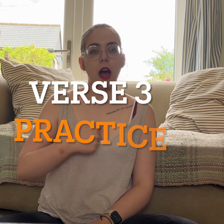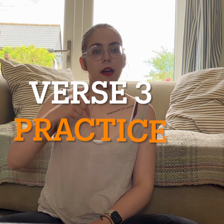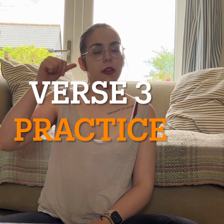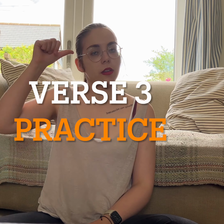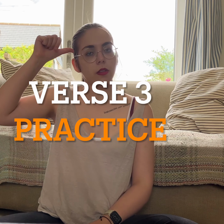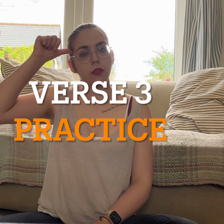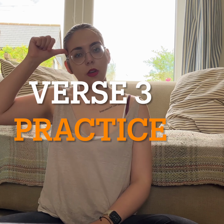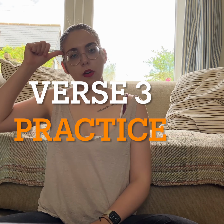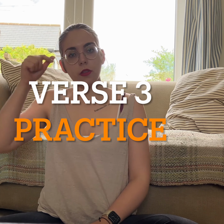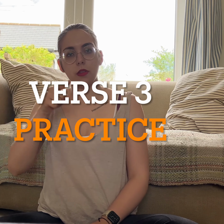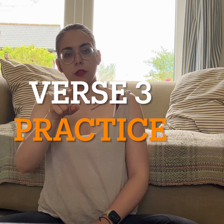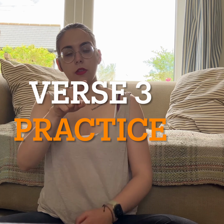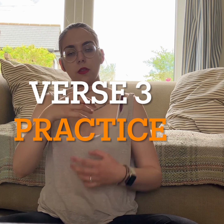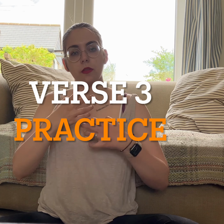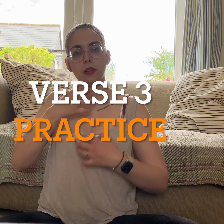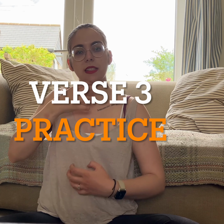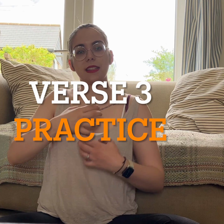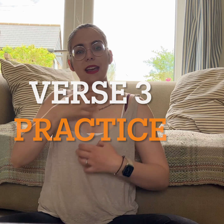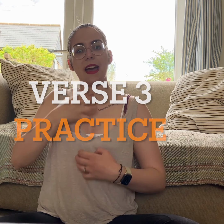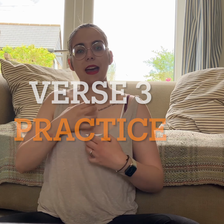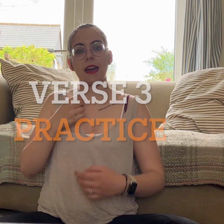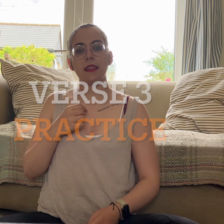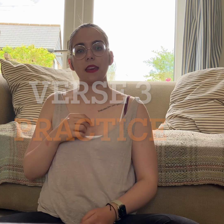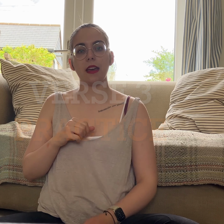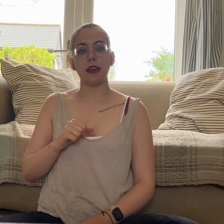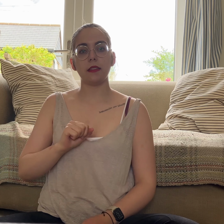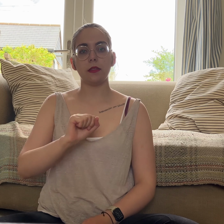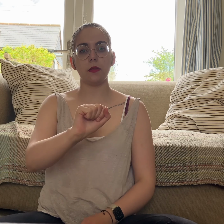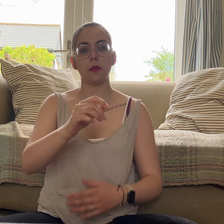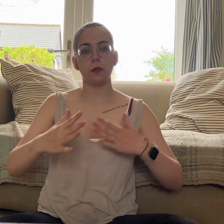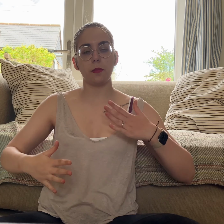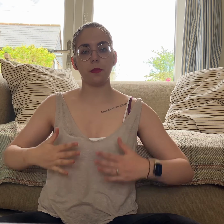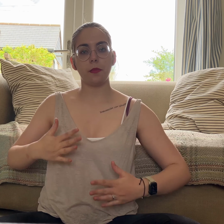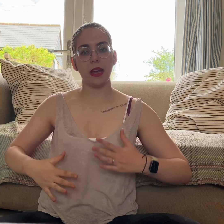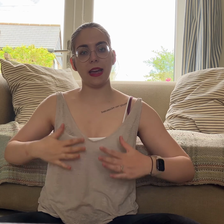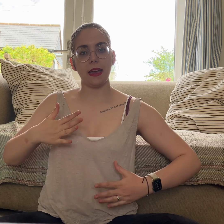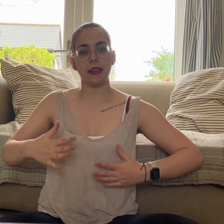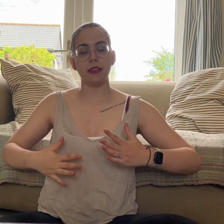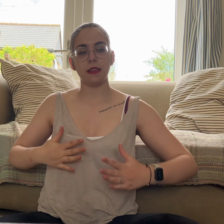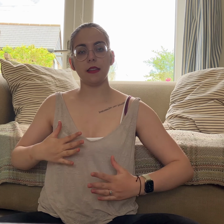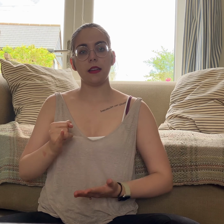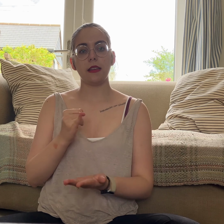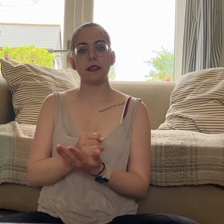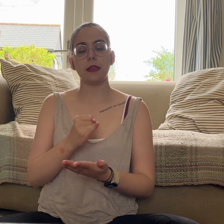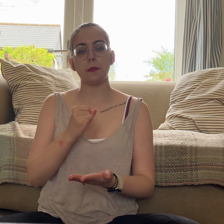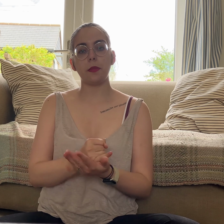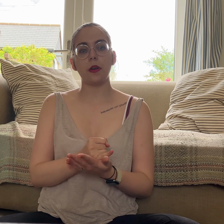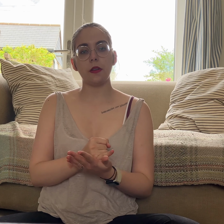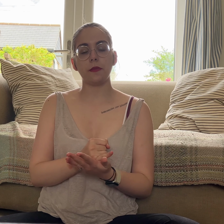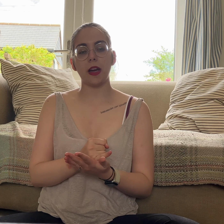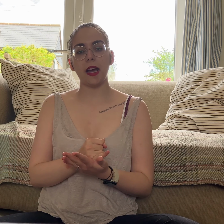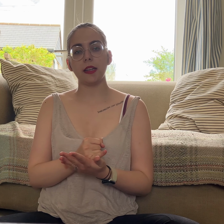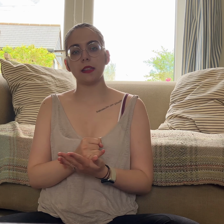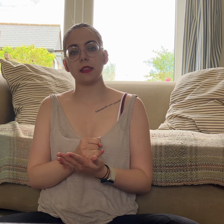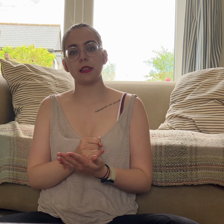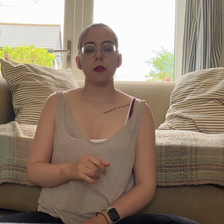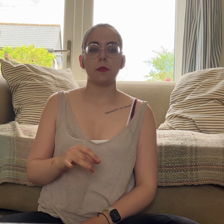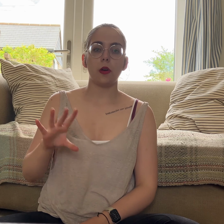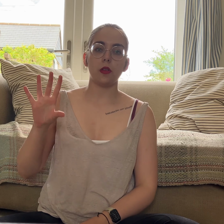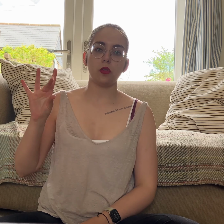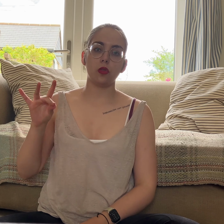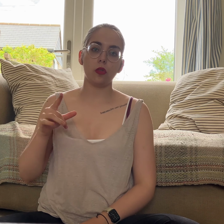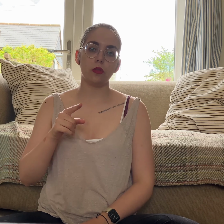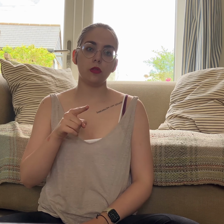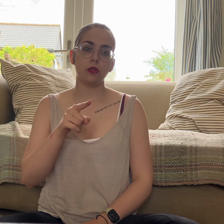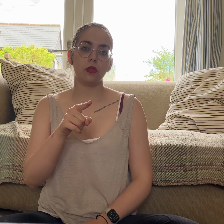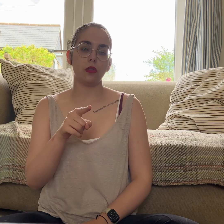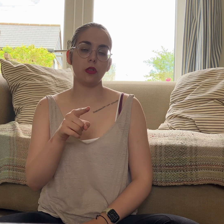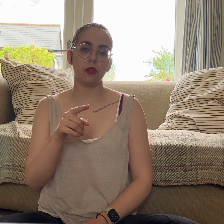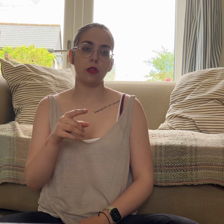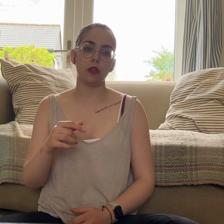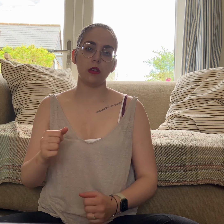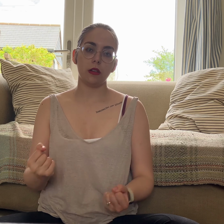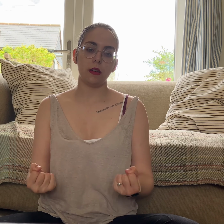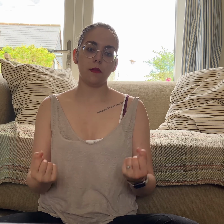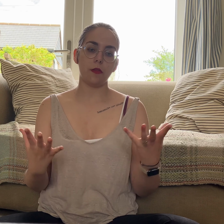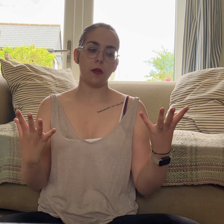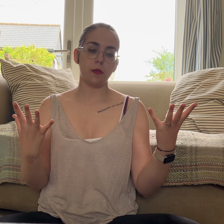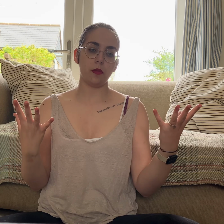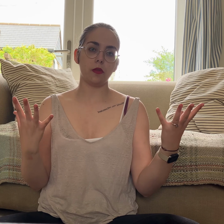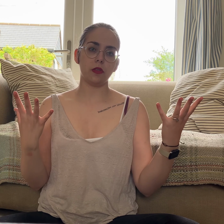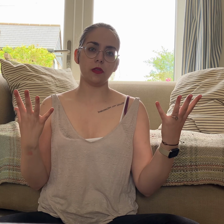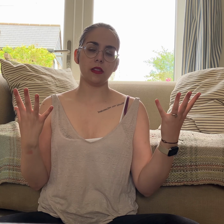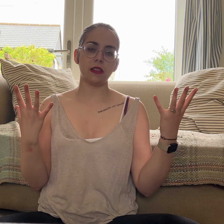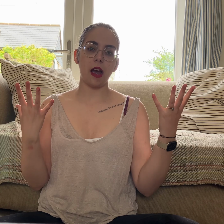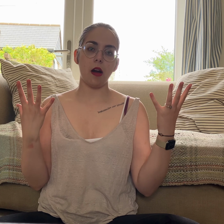"I know you're scared and your pain is imperfect but don't you give up on yourself.